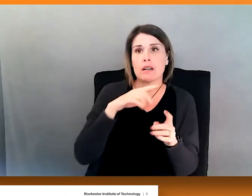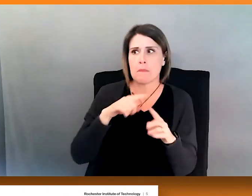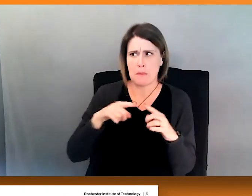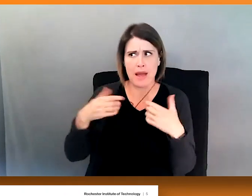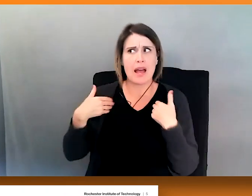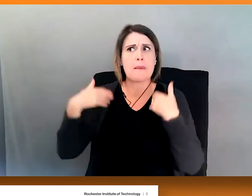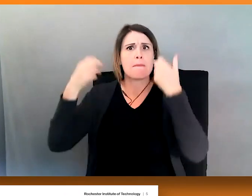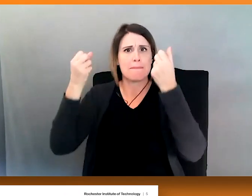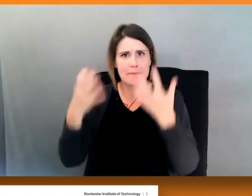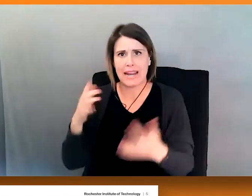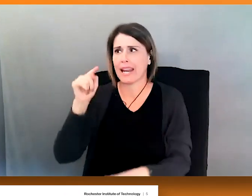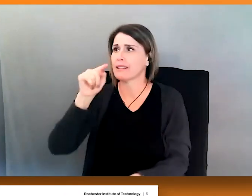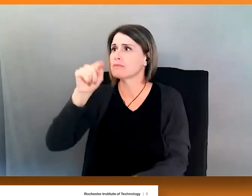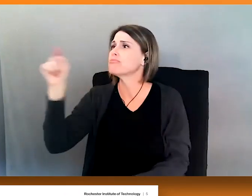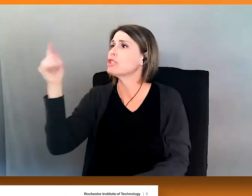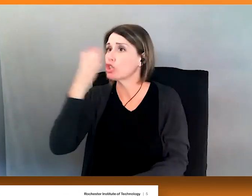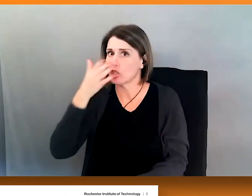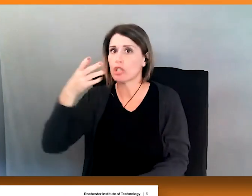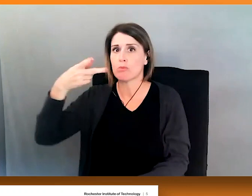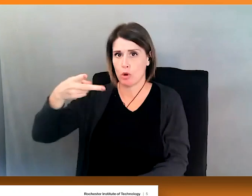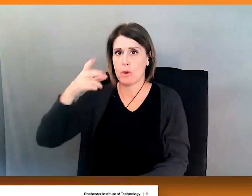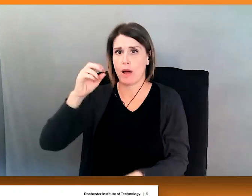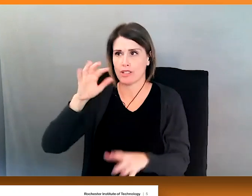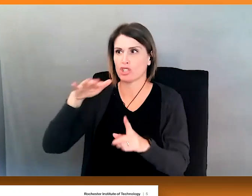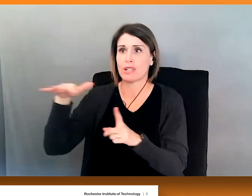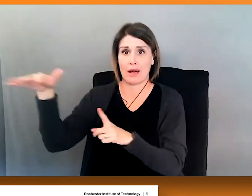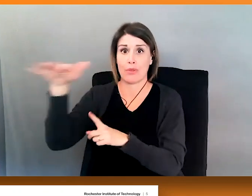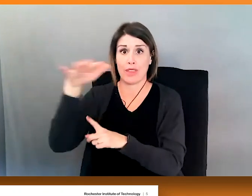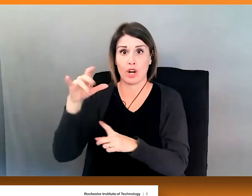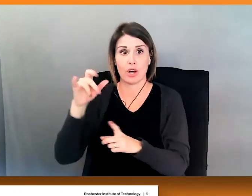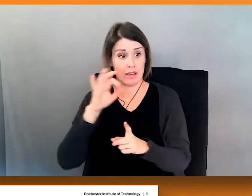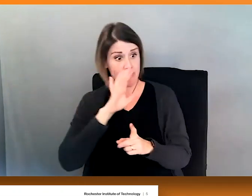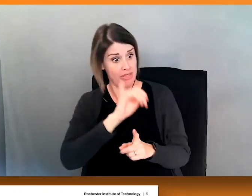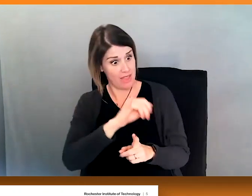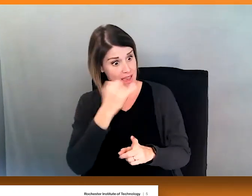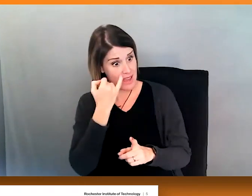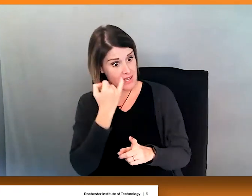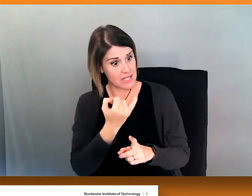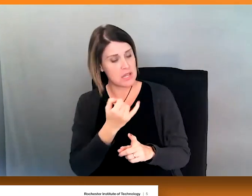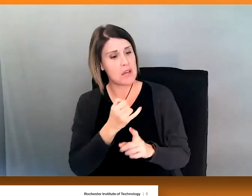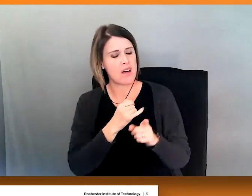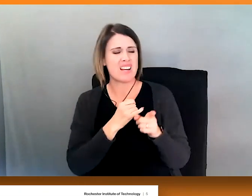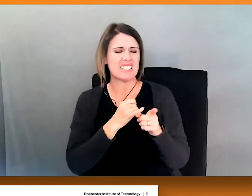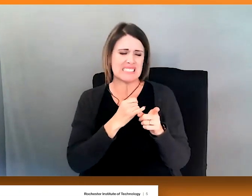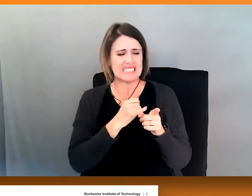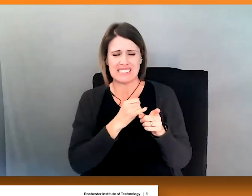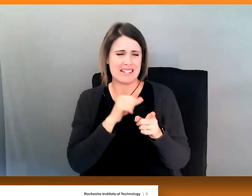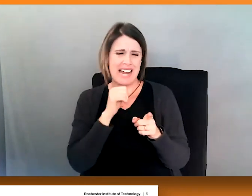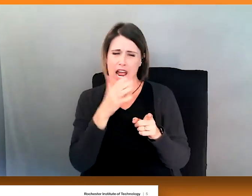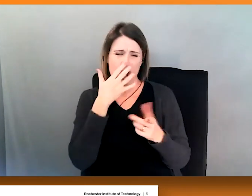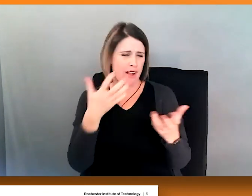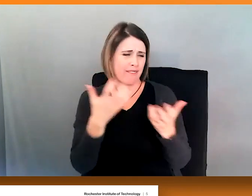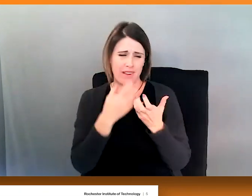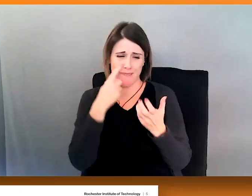and if they think that your proposal or your idea might be a better fit someplace else, they'll let you know.